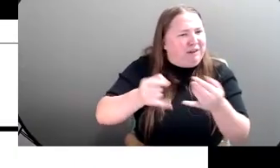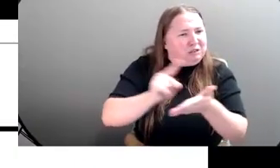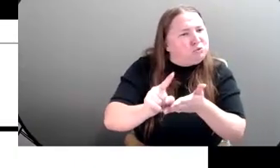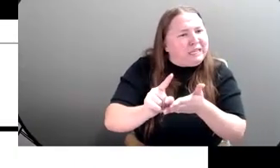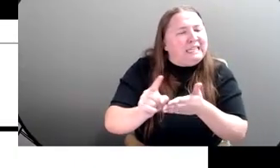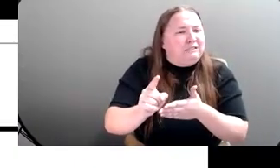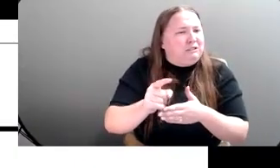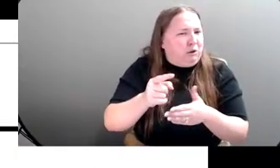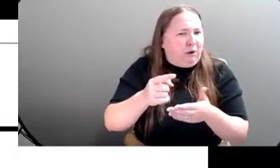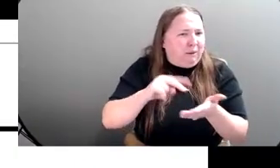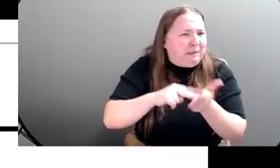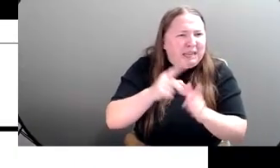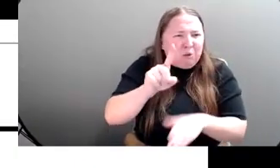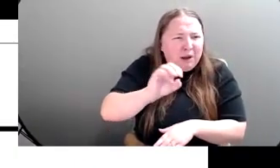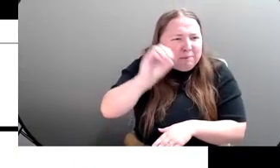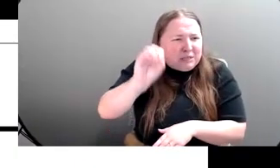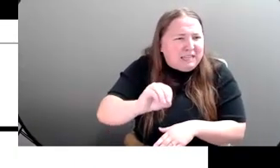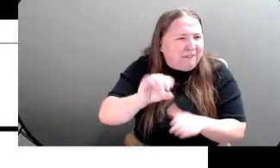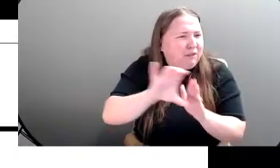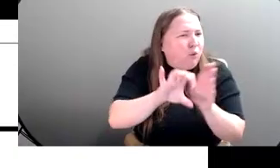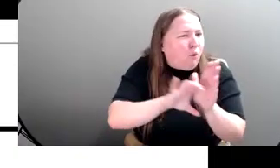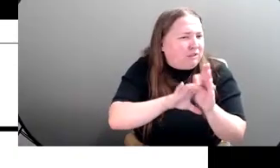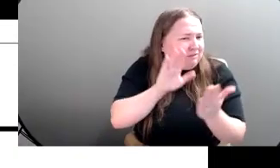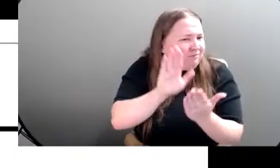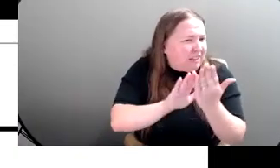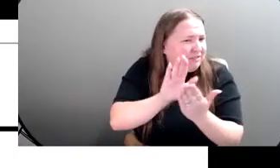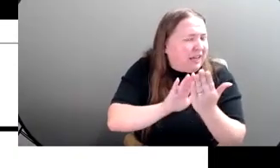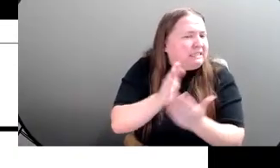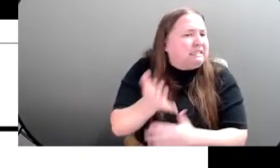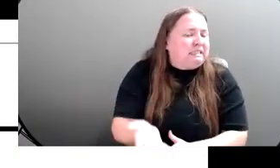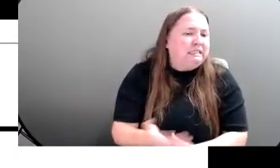So it's like 1% of the course is, offered face to face.